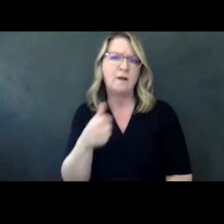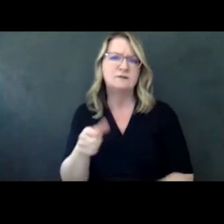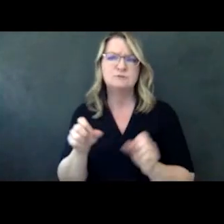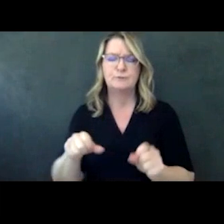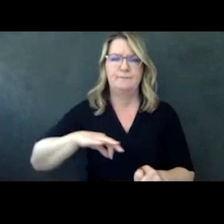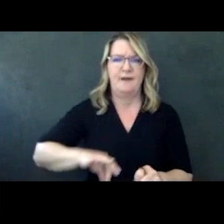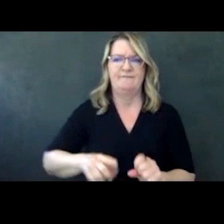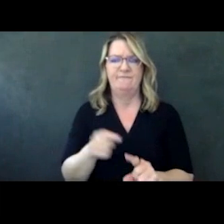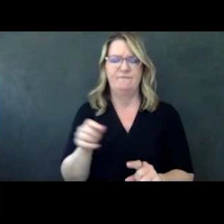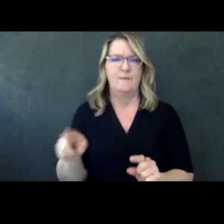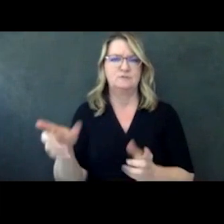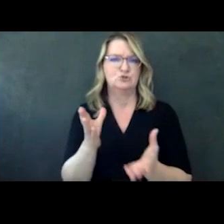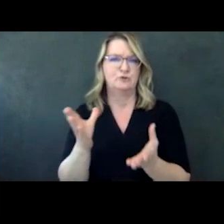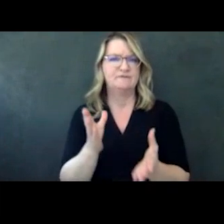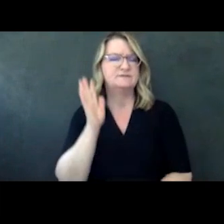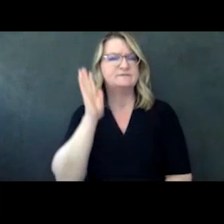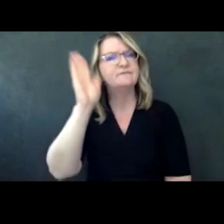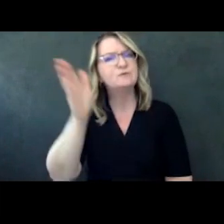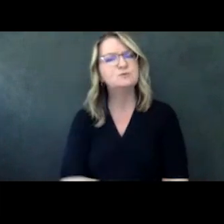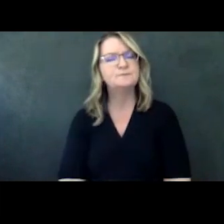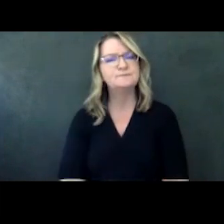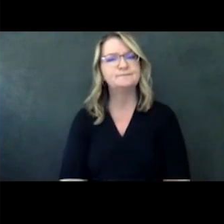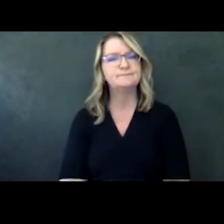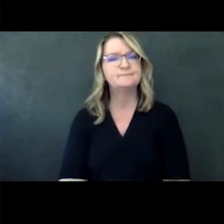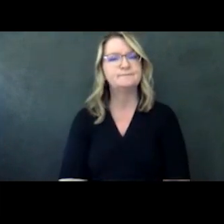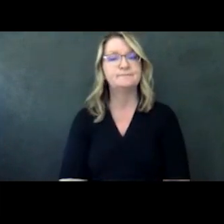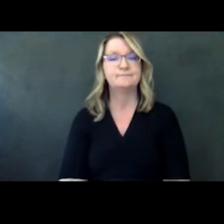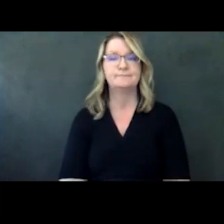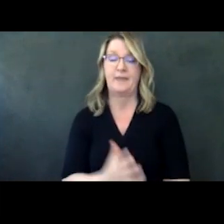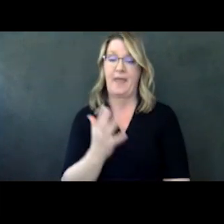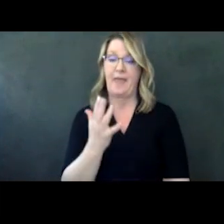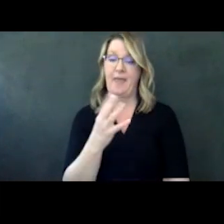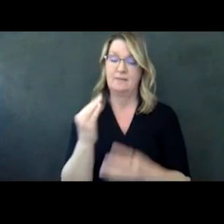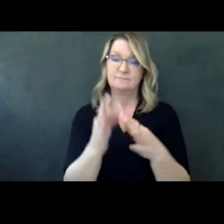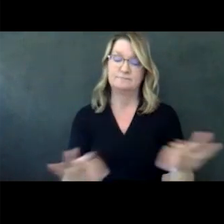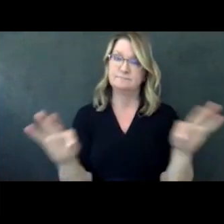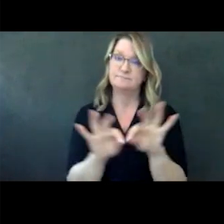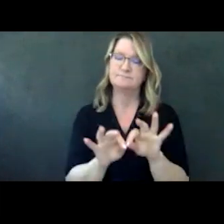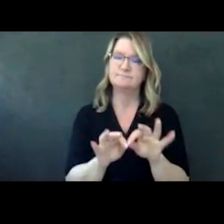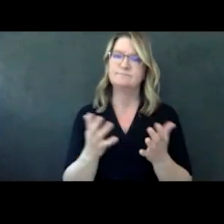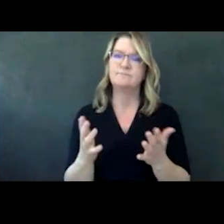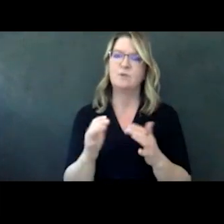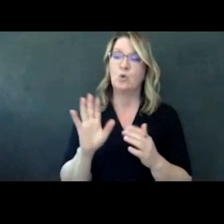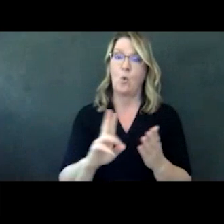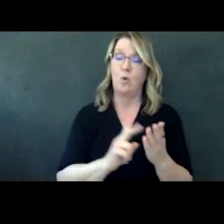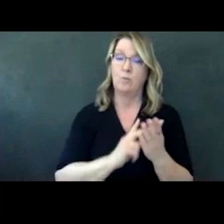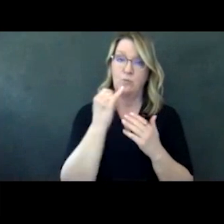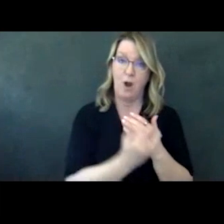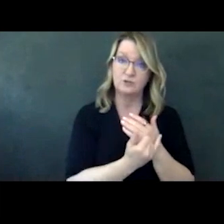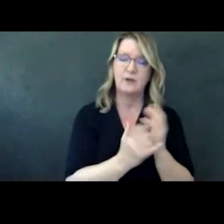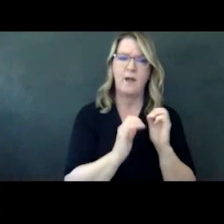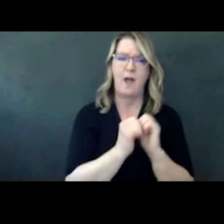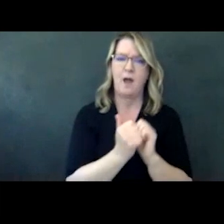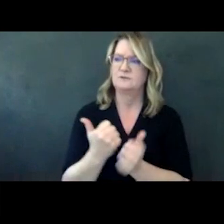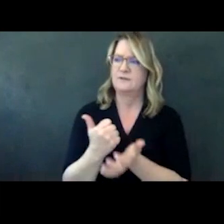your services in the future? And most importantly, how does your project help participants grow,